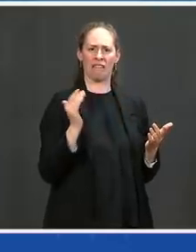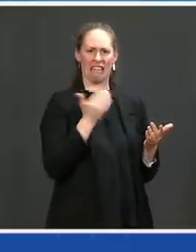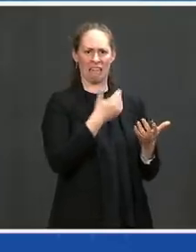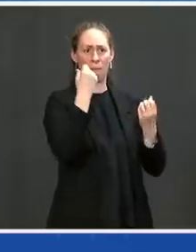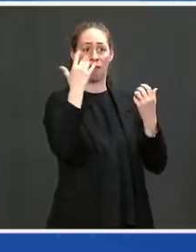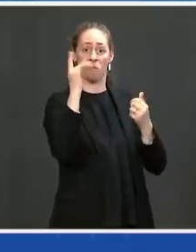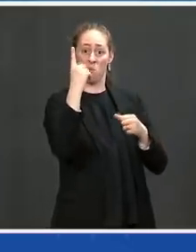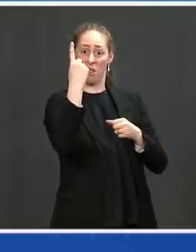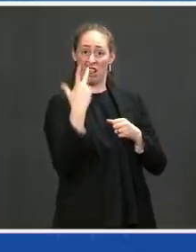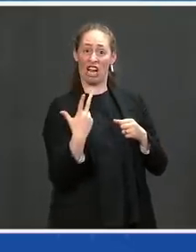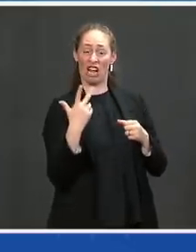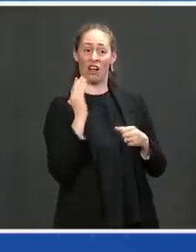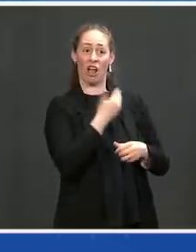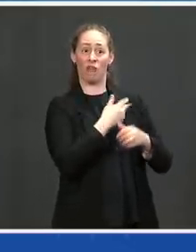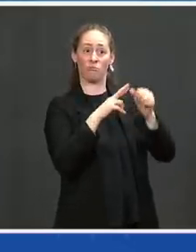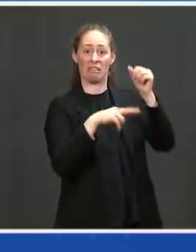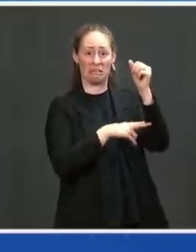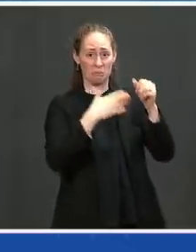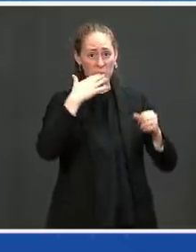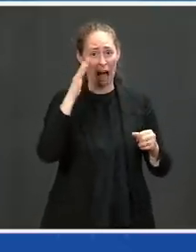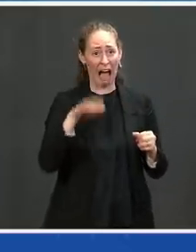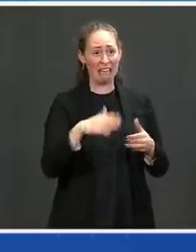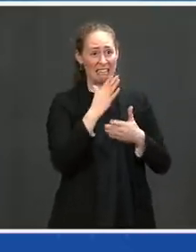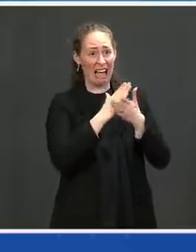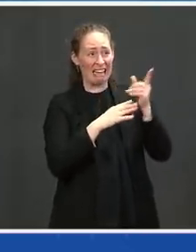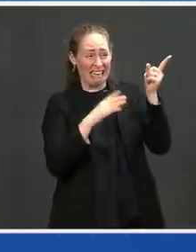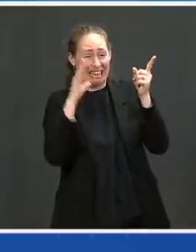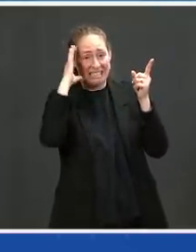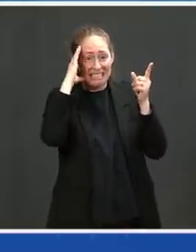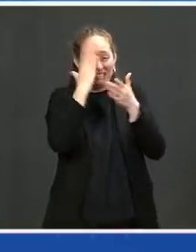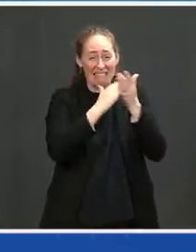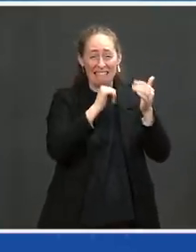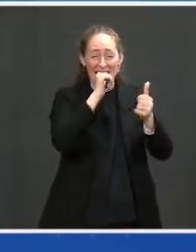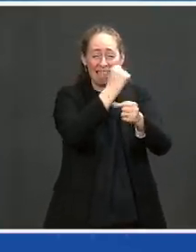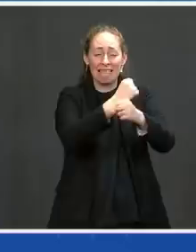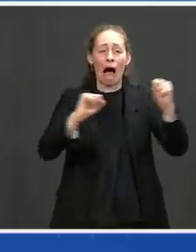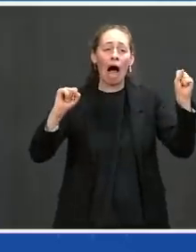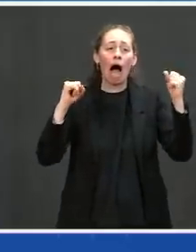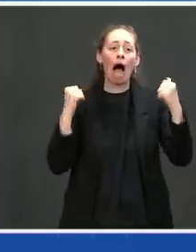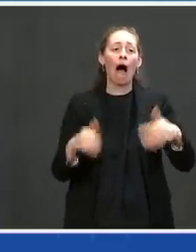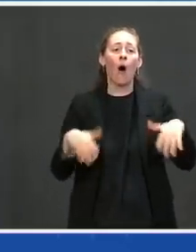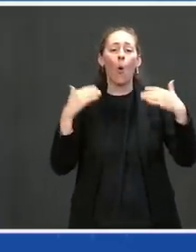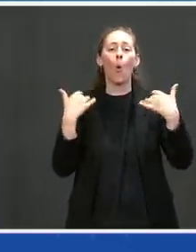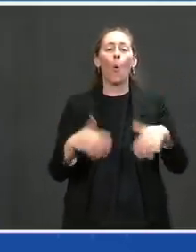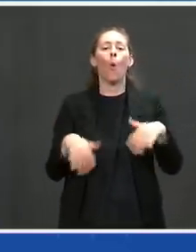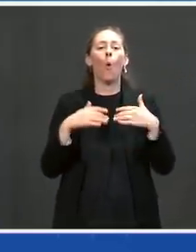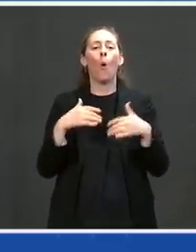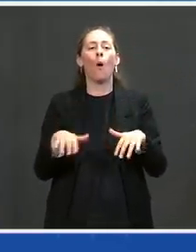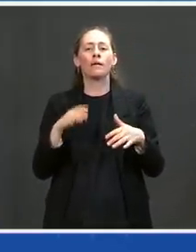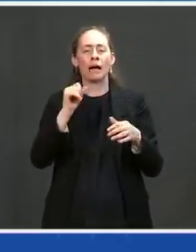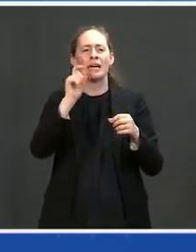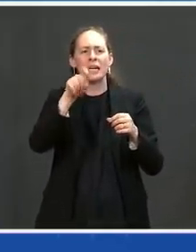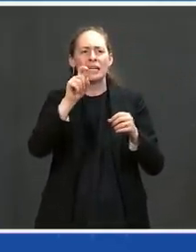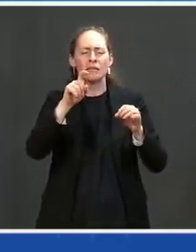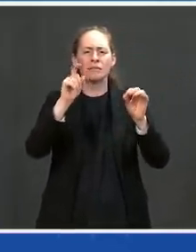Some are physical safety risks or preservation work. One in five miles of our highways